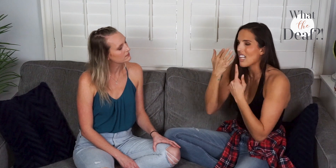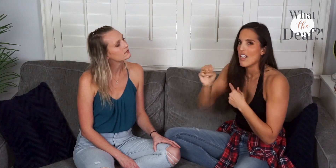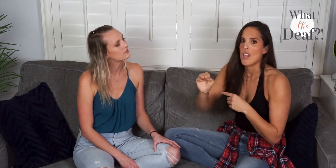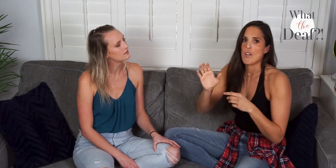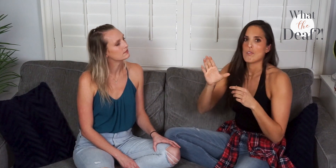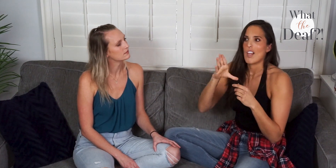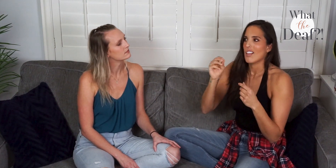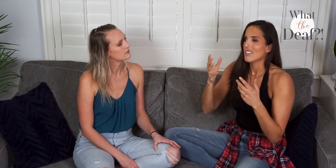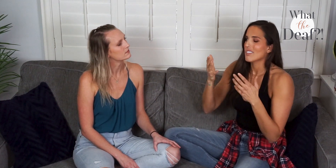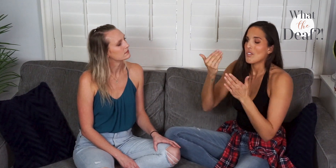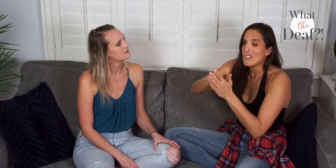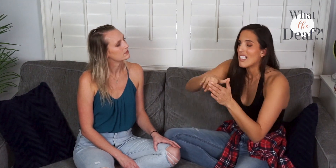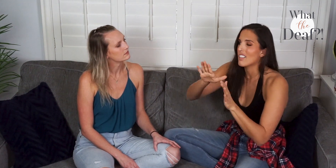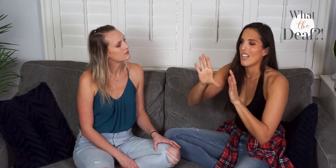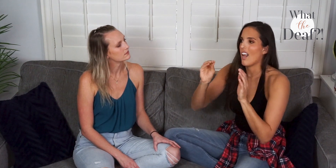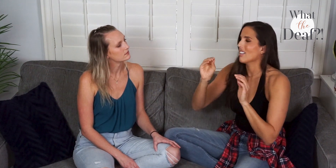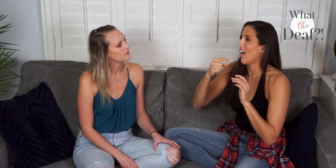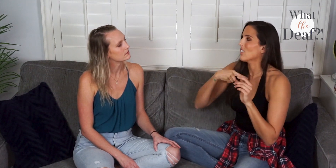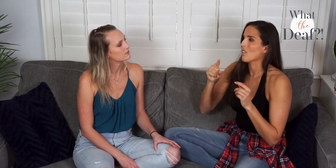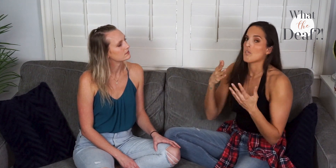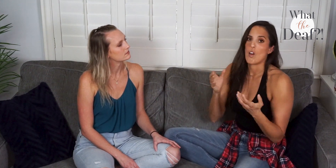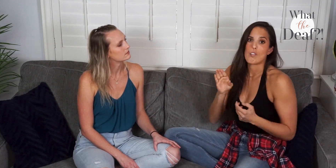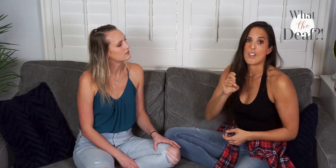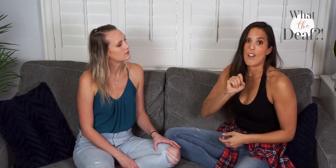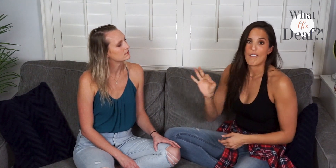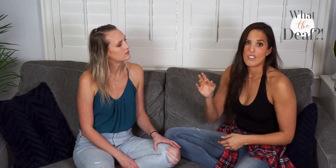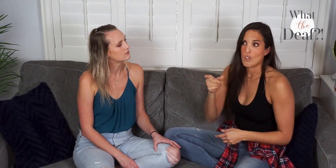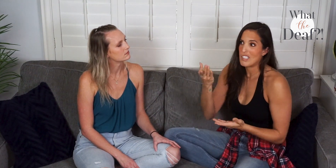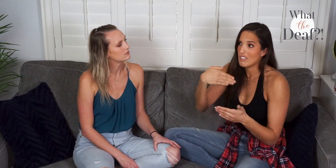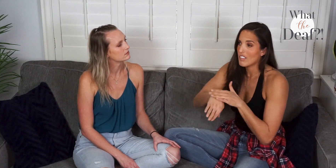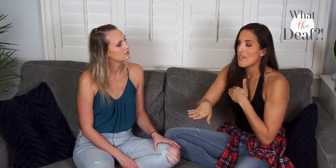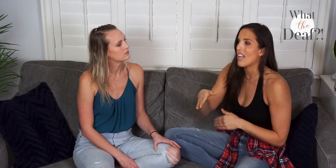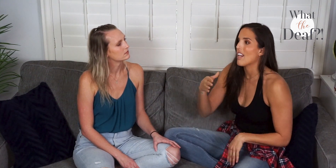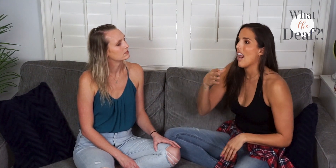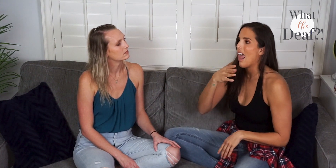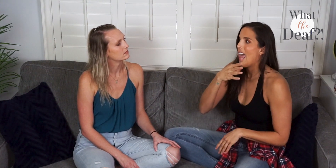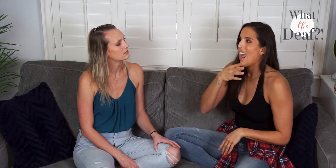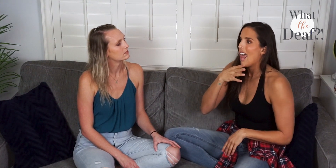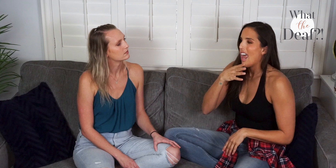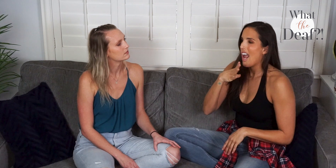to understand hearing people and ask for repetition. I just wanted to be off.